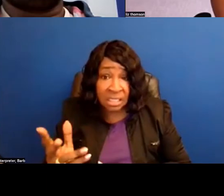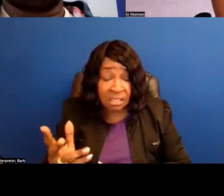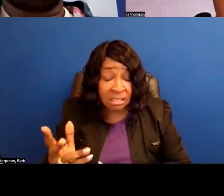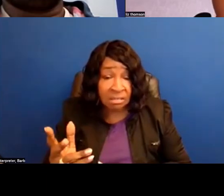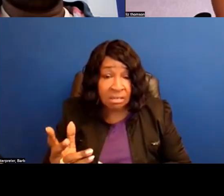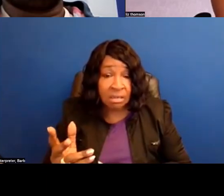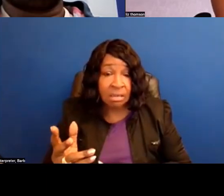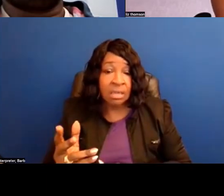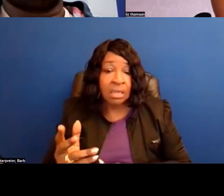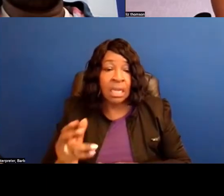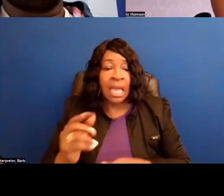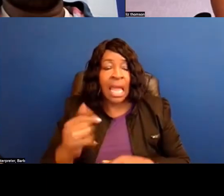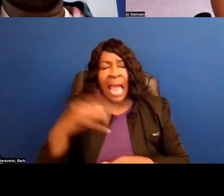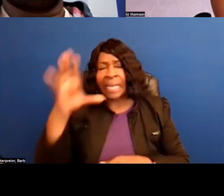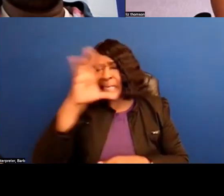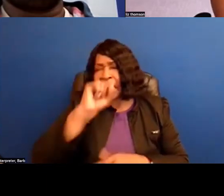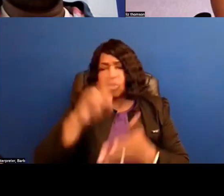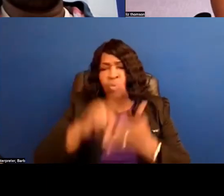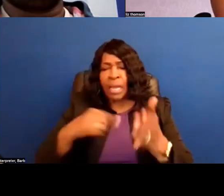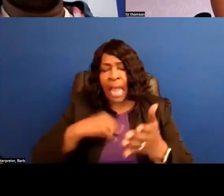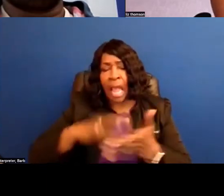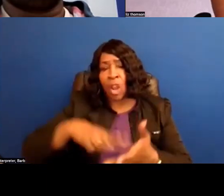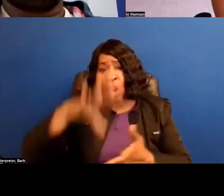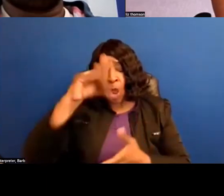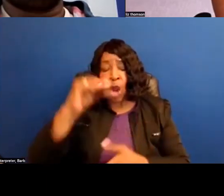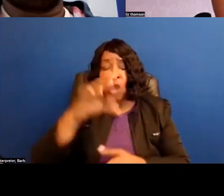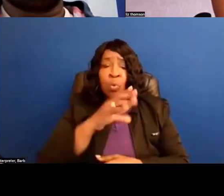I guess what I learned was that initially I think